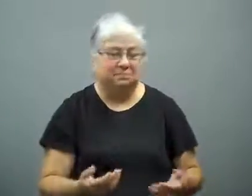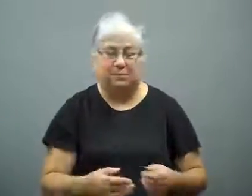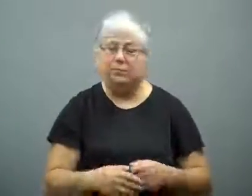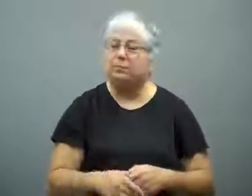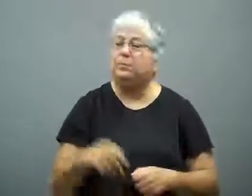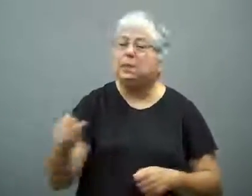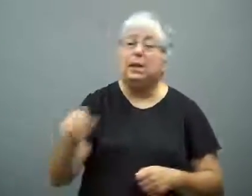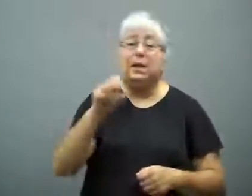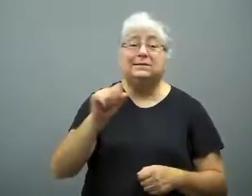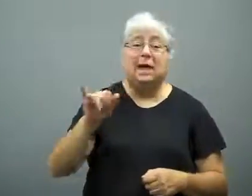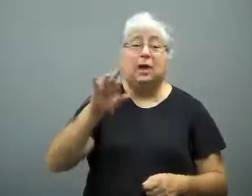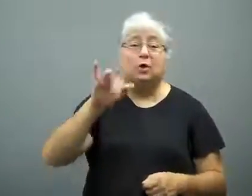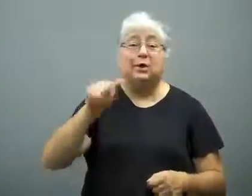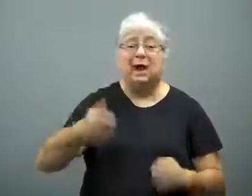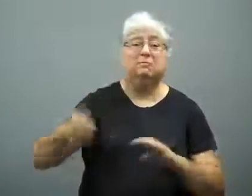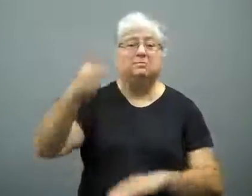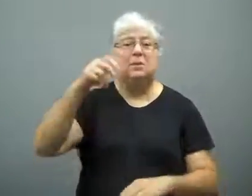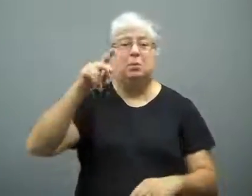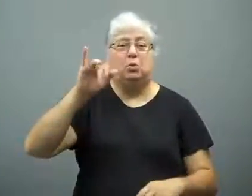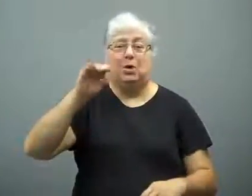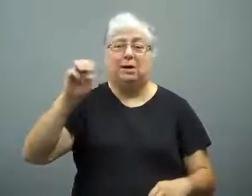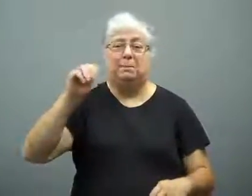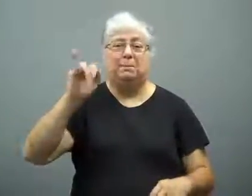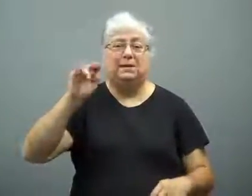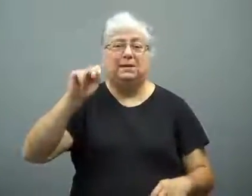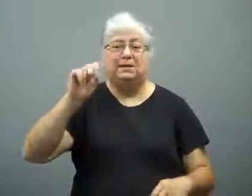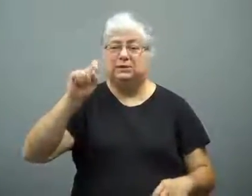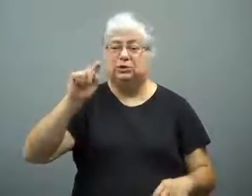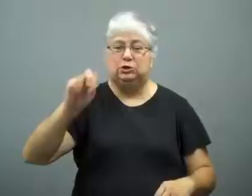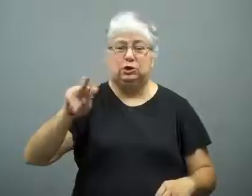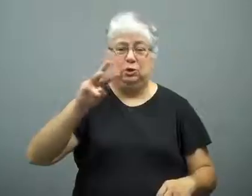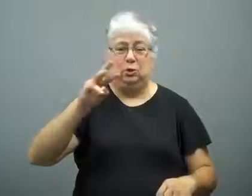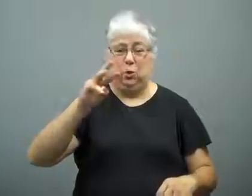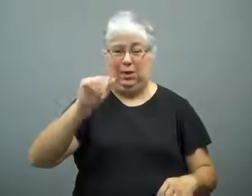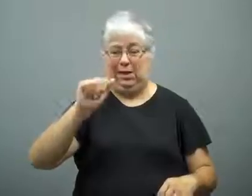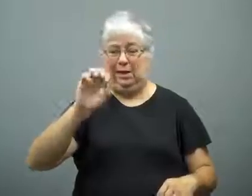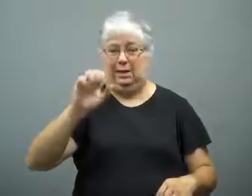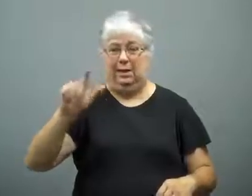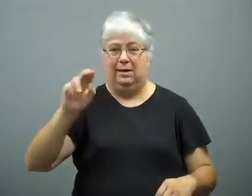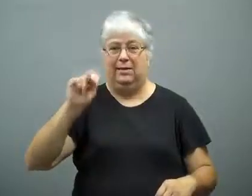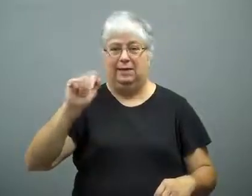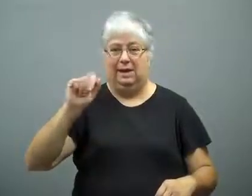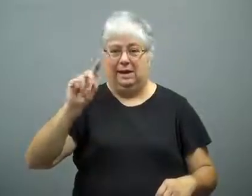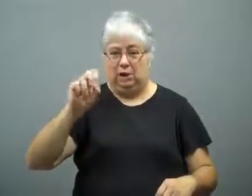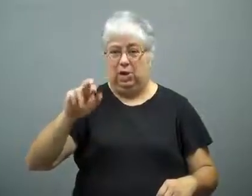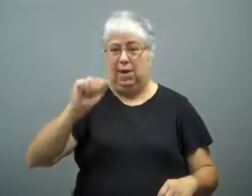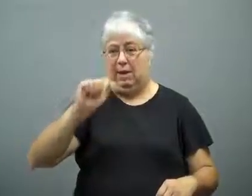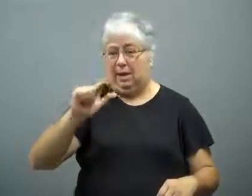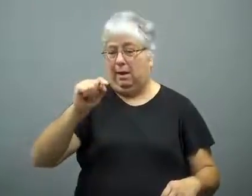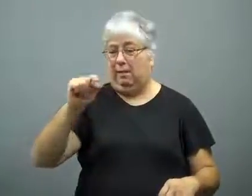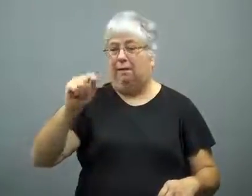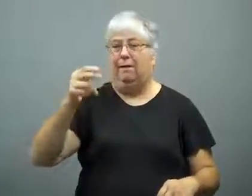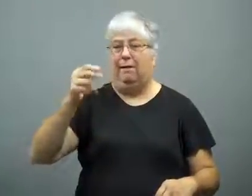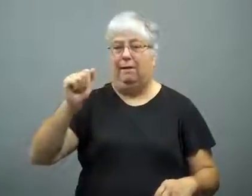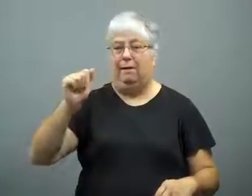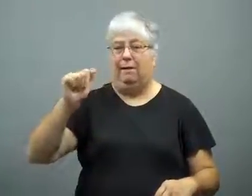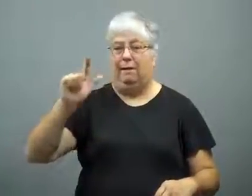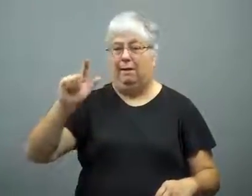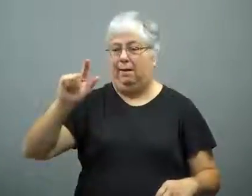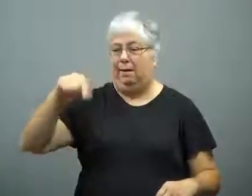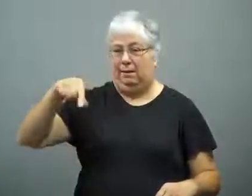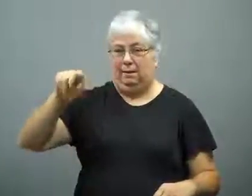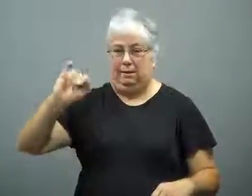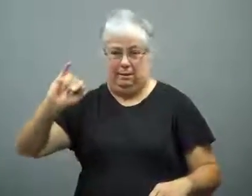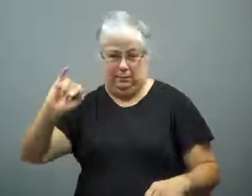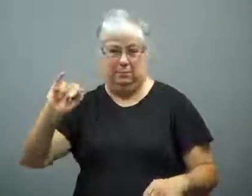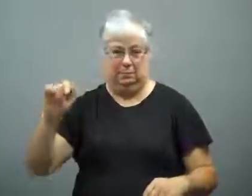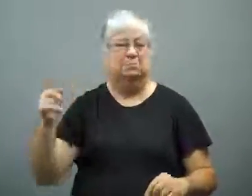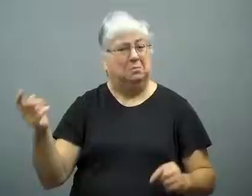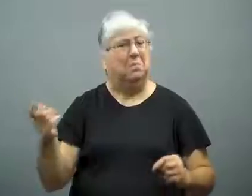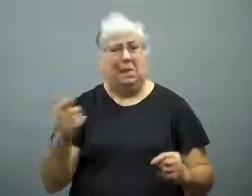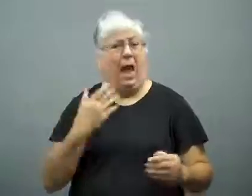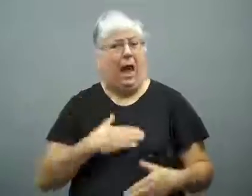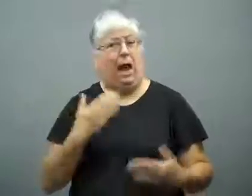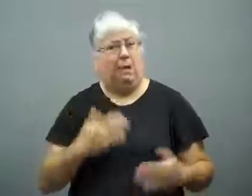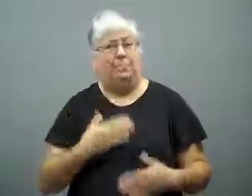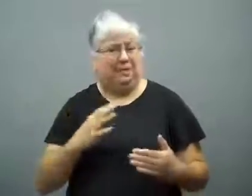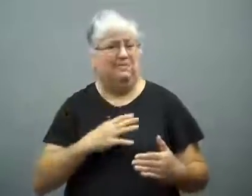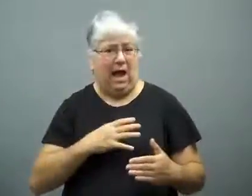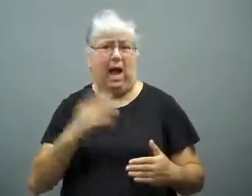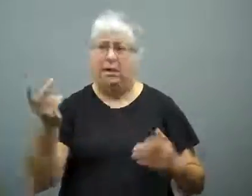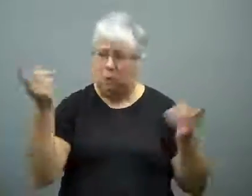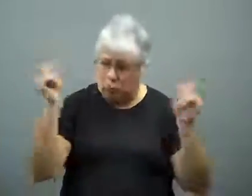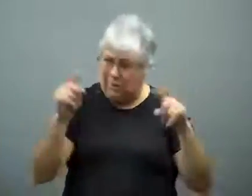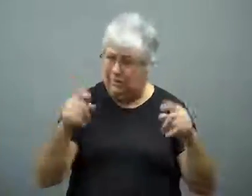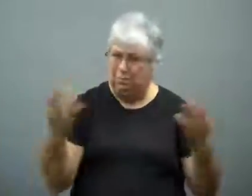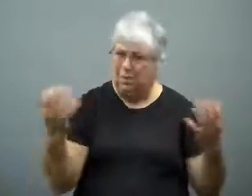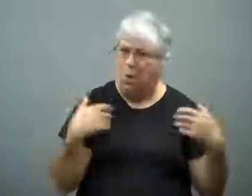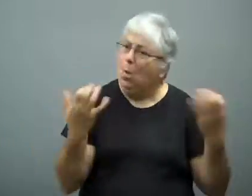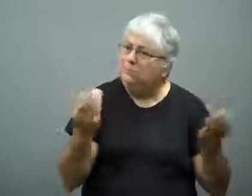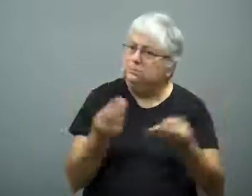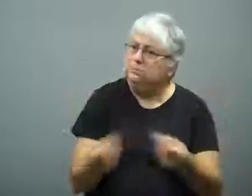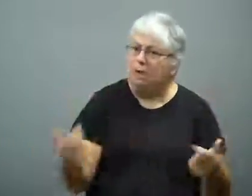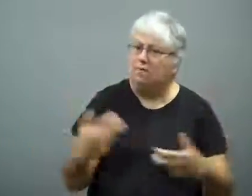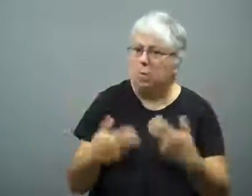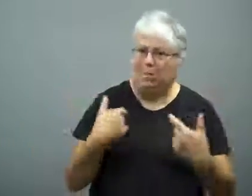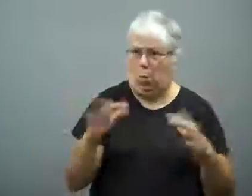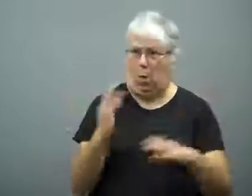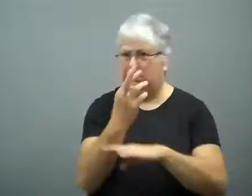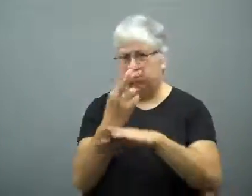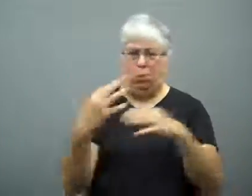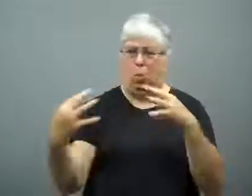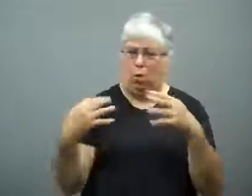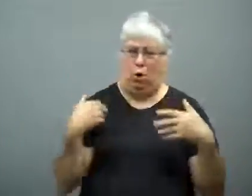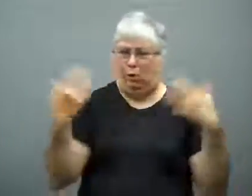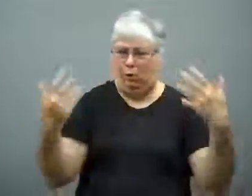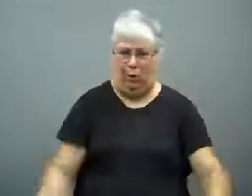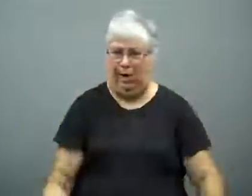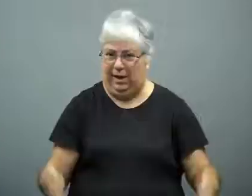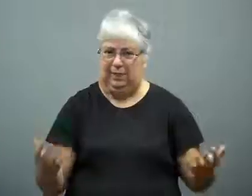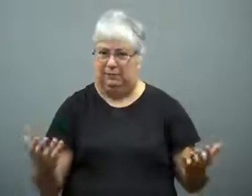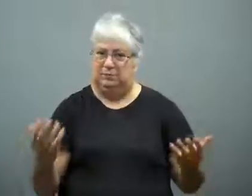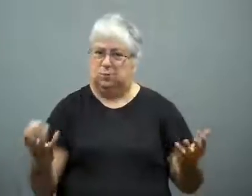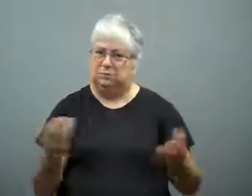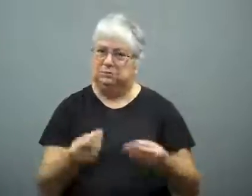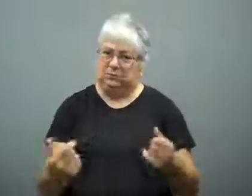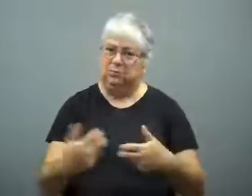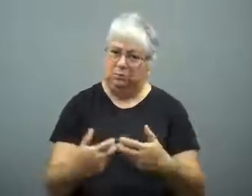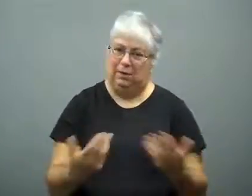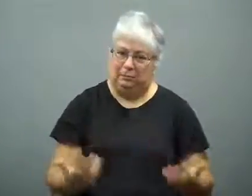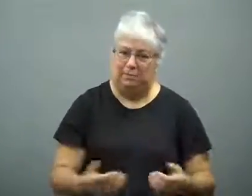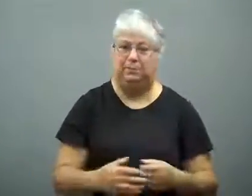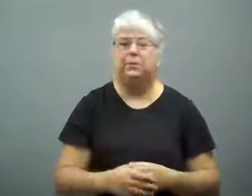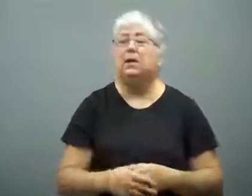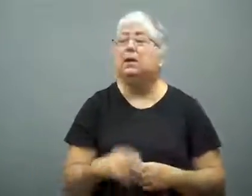Syrian Prime Minister Wael Nader al-Halqi said he is happy with the agreement.